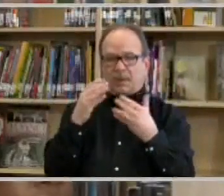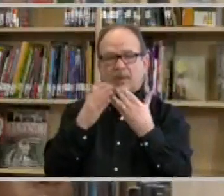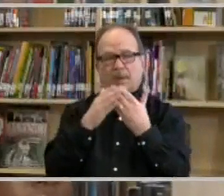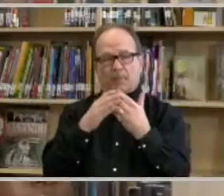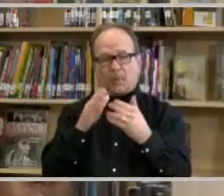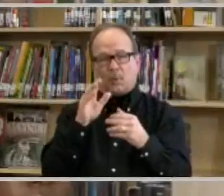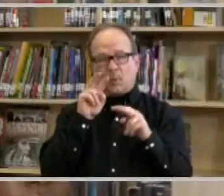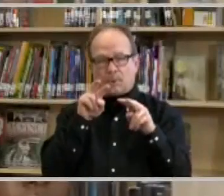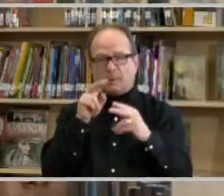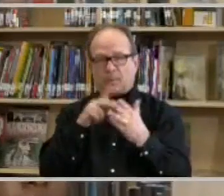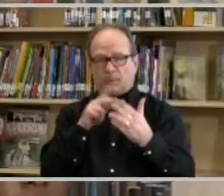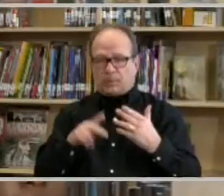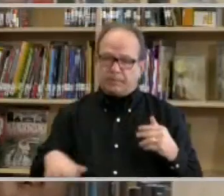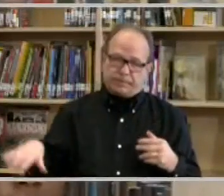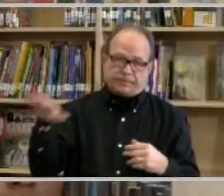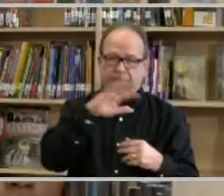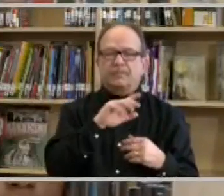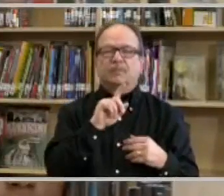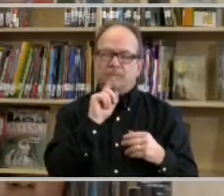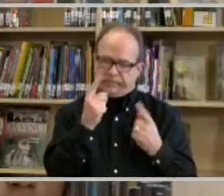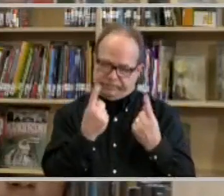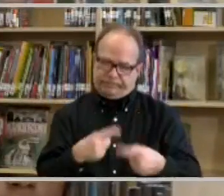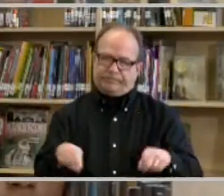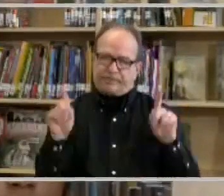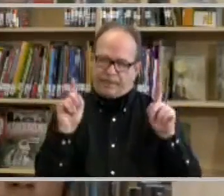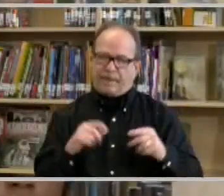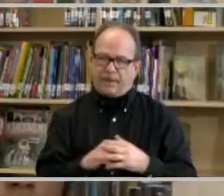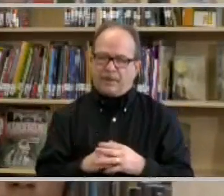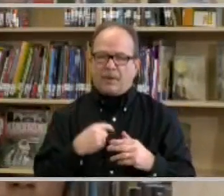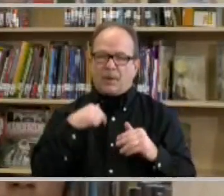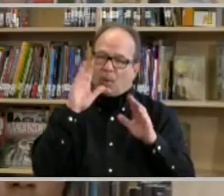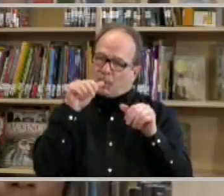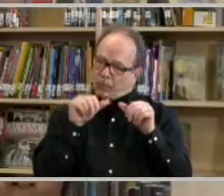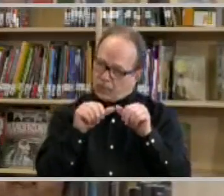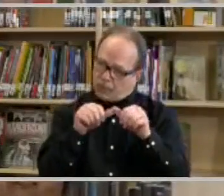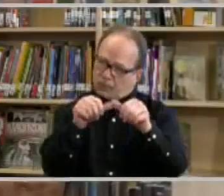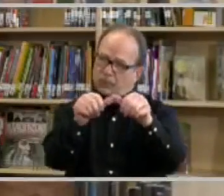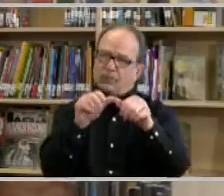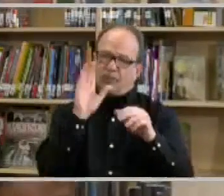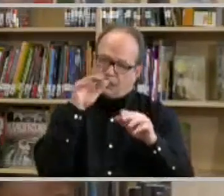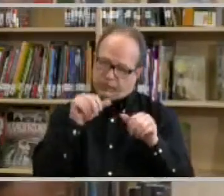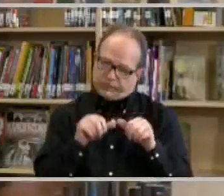NEIGHBORHOOD WATCH PROGRAMS, SO THAT HAS BEEN VERY SUCCESSFUL